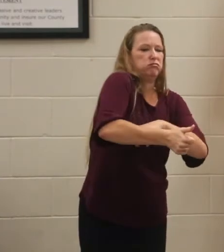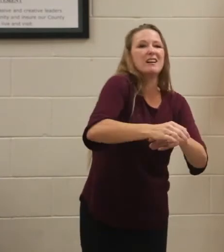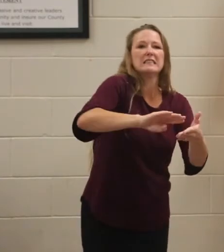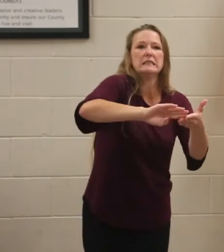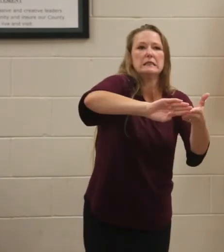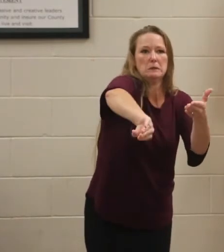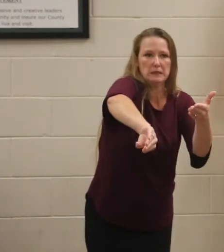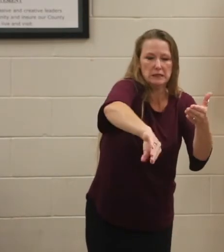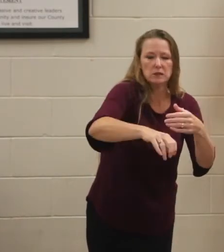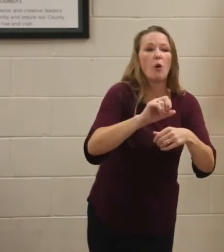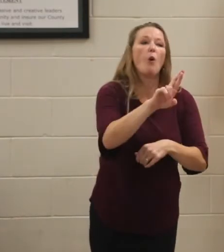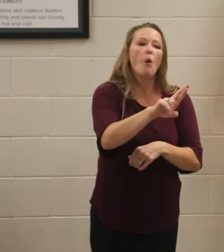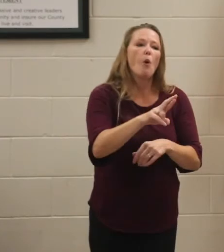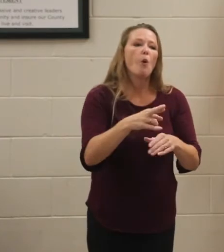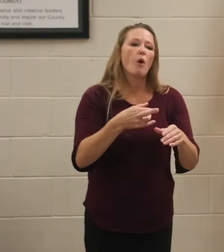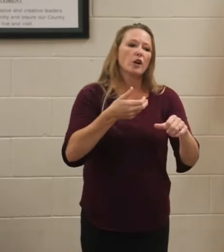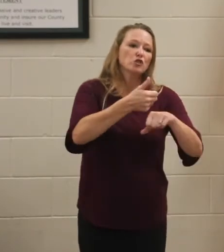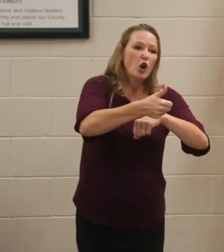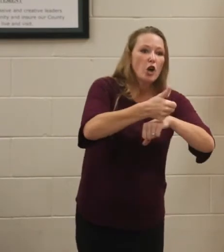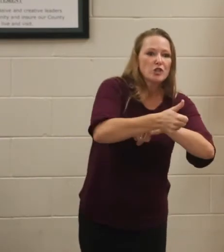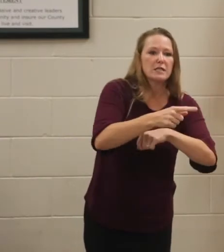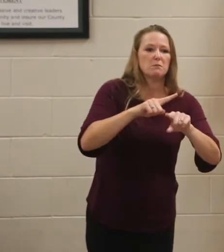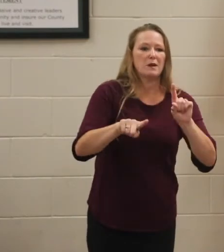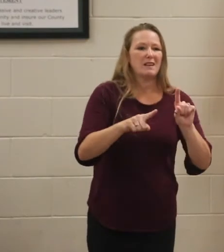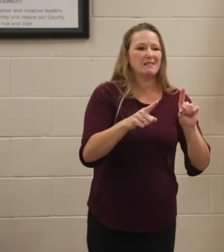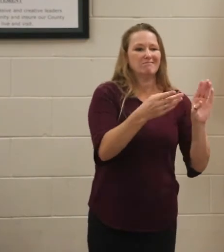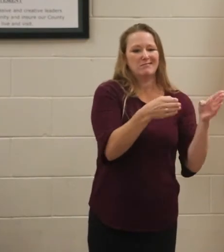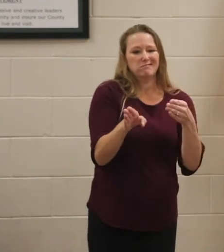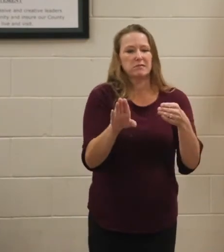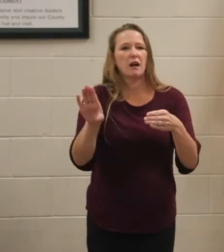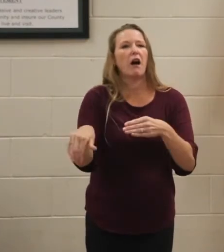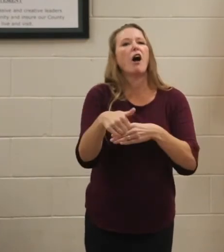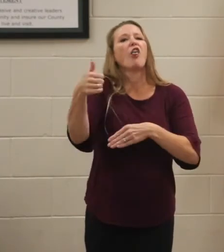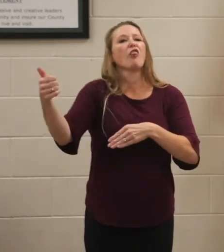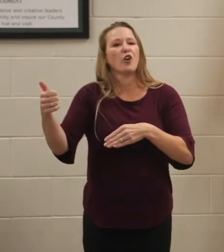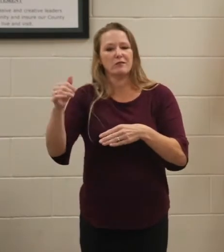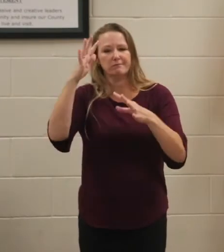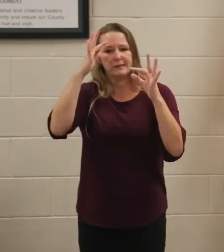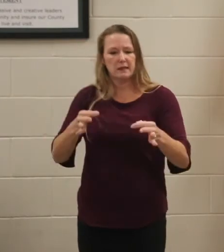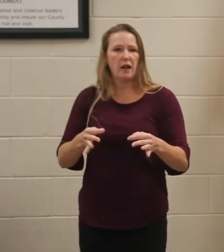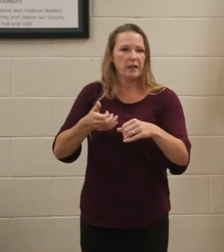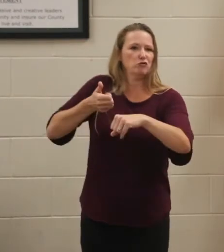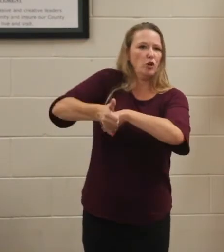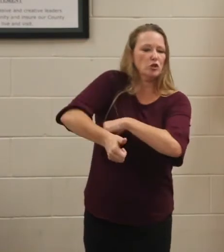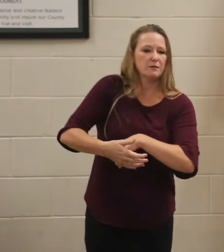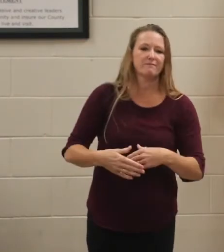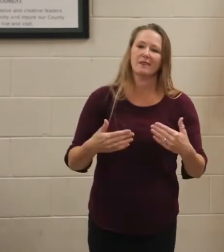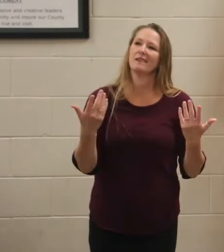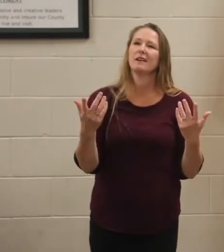And here's an example of some of the charges that Straub had been charged with, carrying concealed dirk or